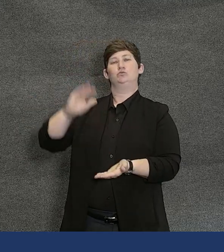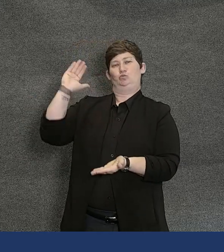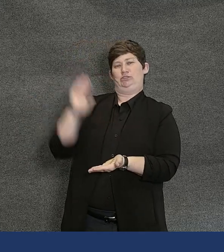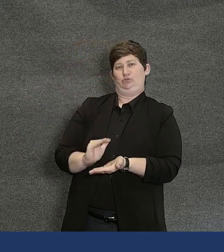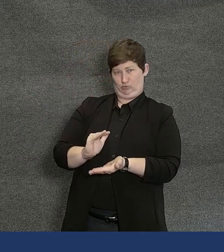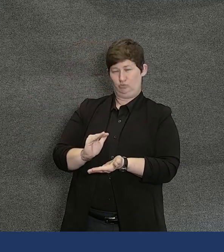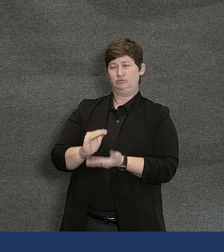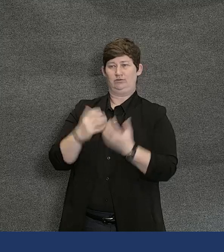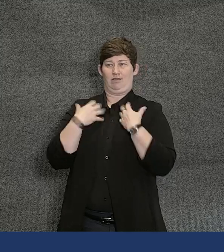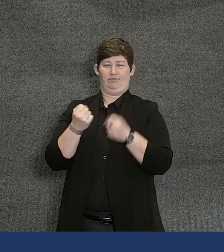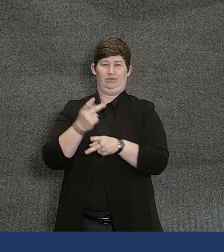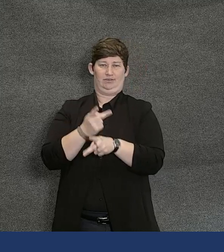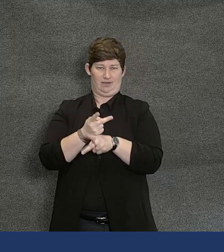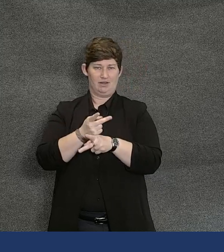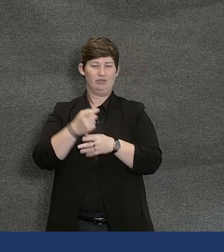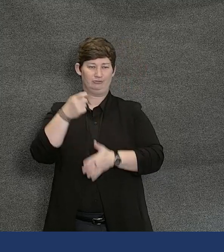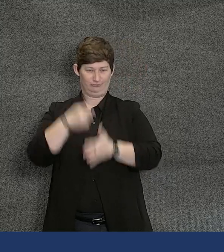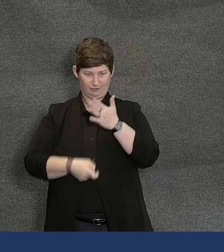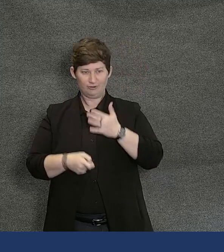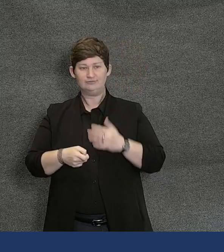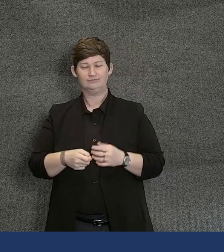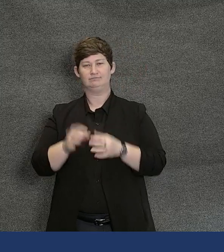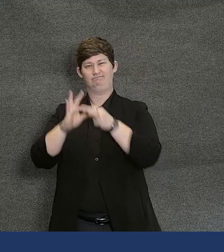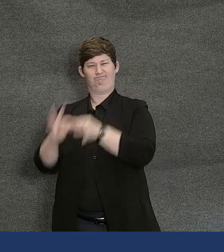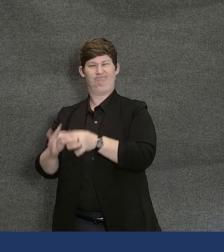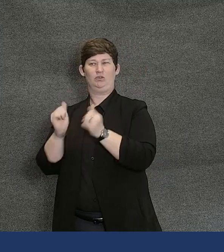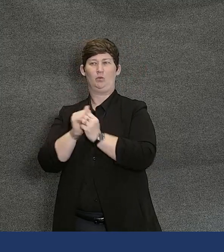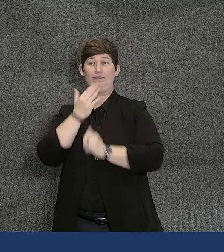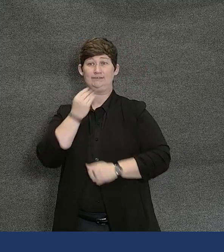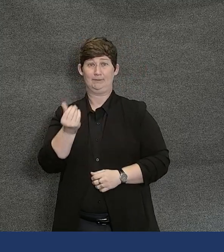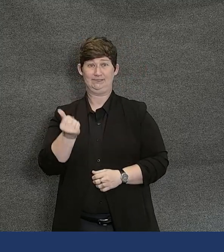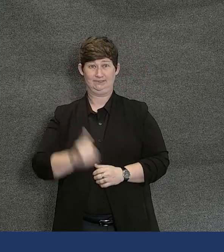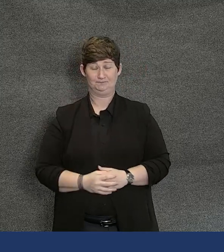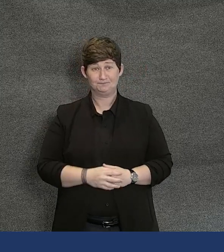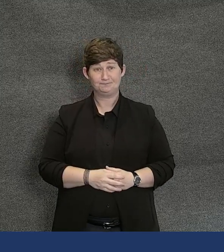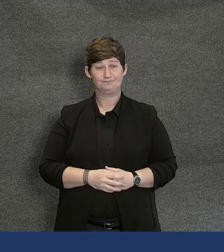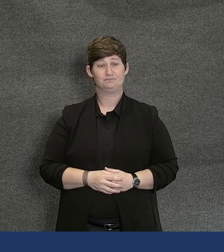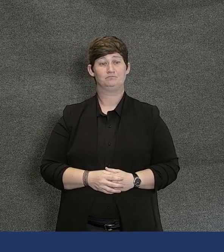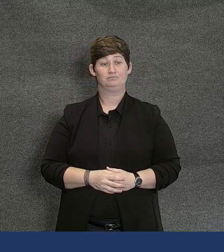She has numerous other accolades to her name. Please welcome Quinn.